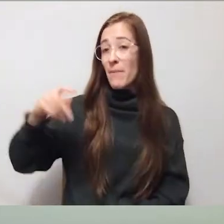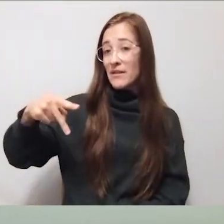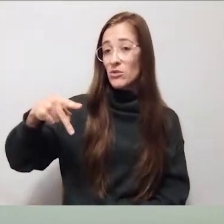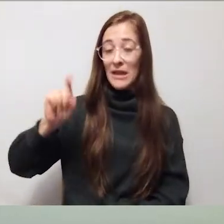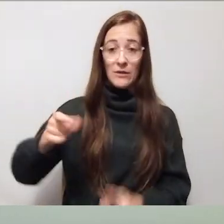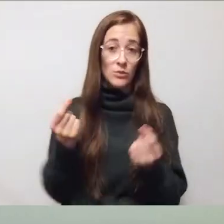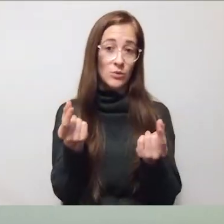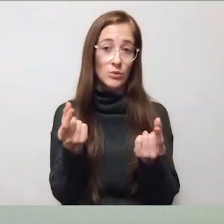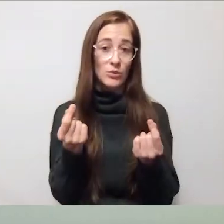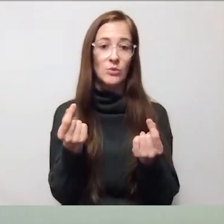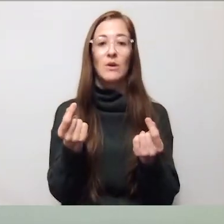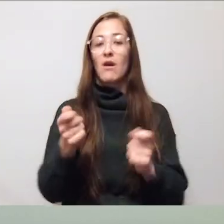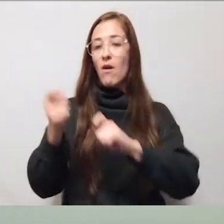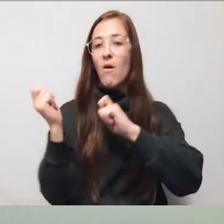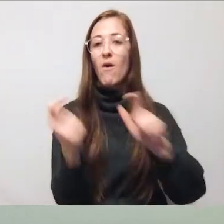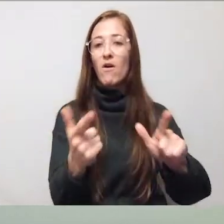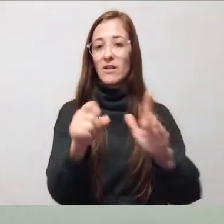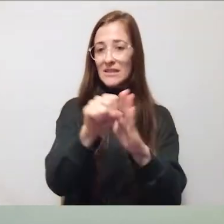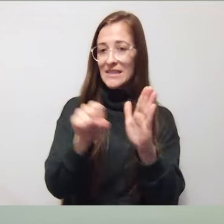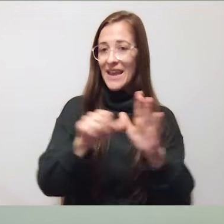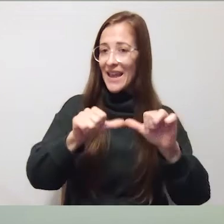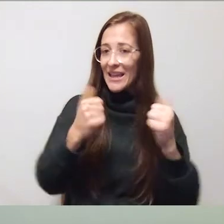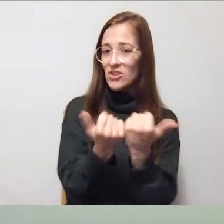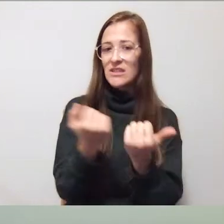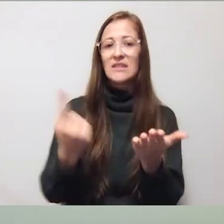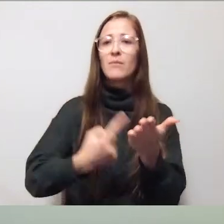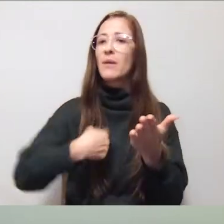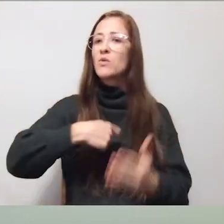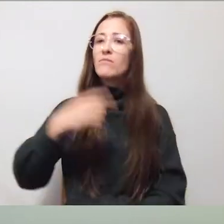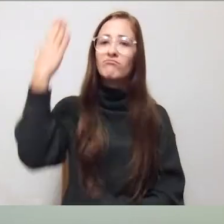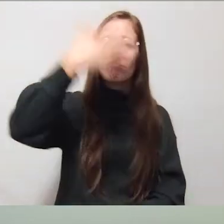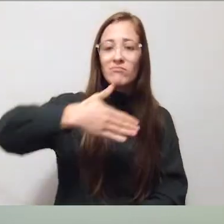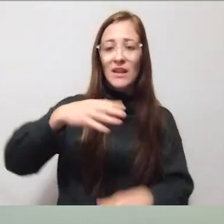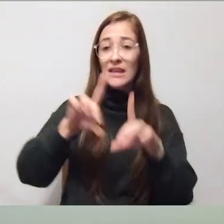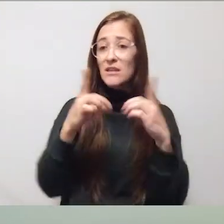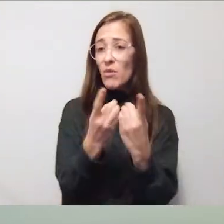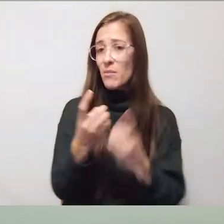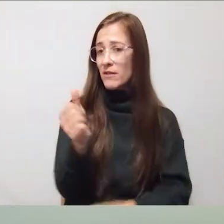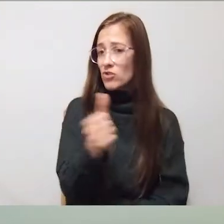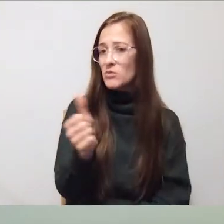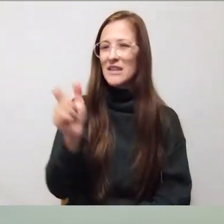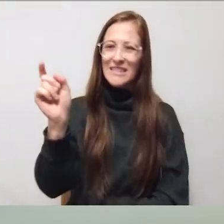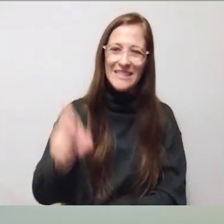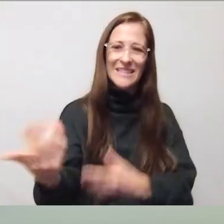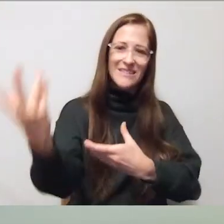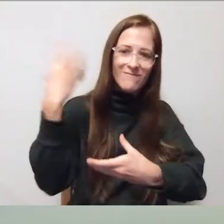is to take all state agencies, and sometimes we don't think of this. Like Department of Transportation needs to be part of the Master Plan on Aging